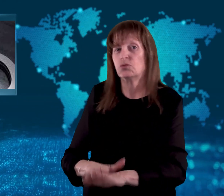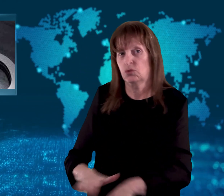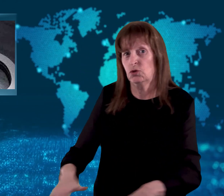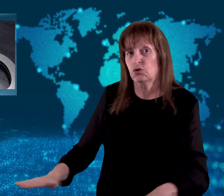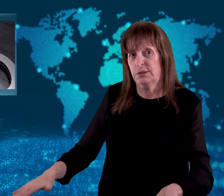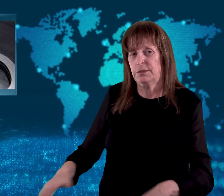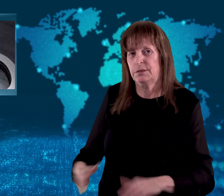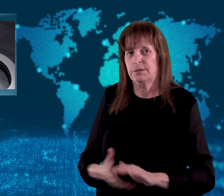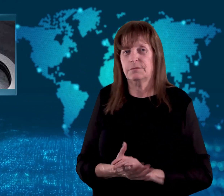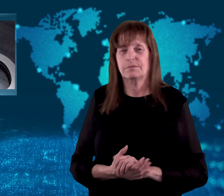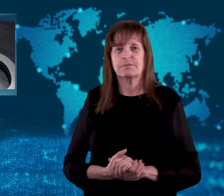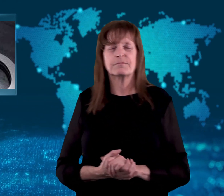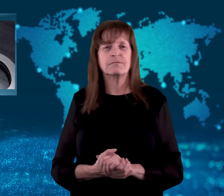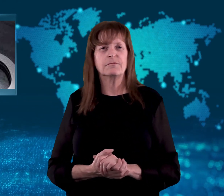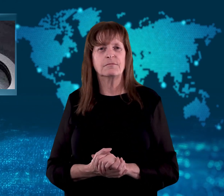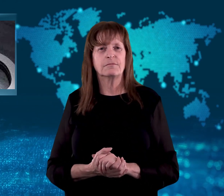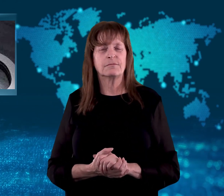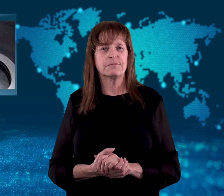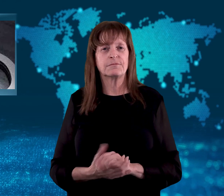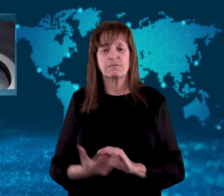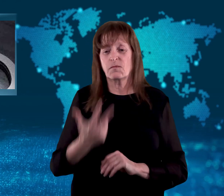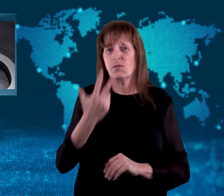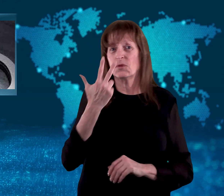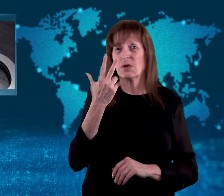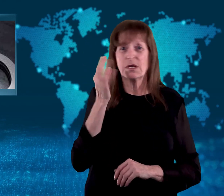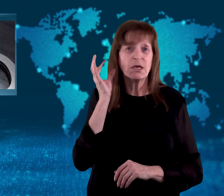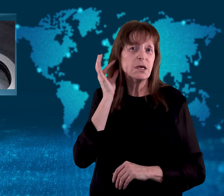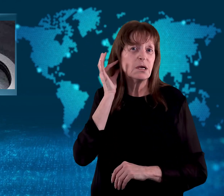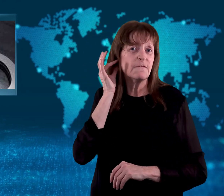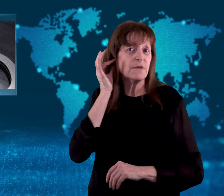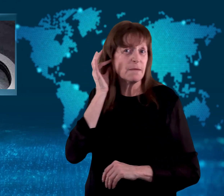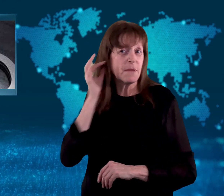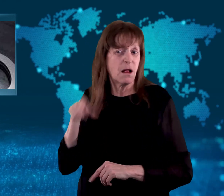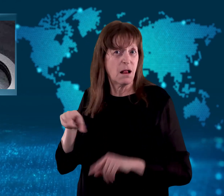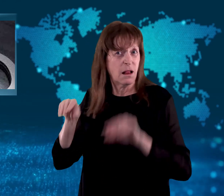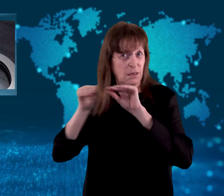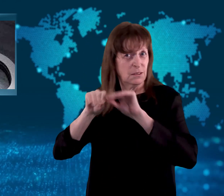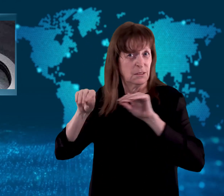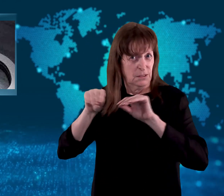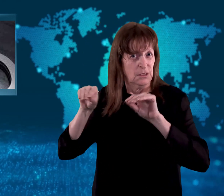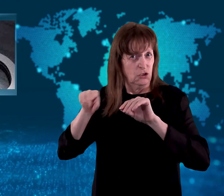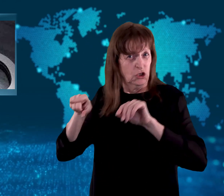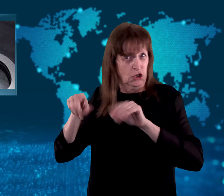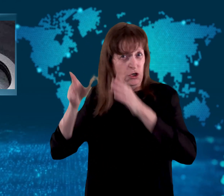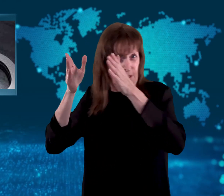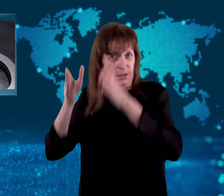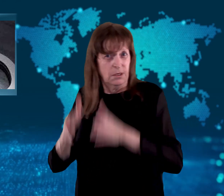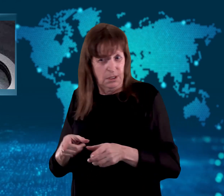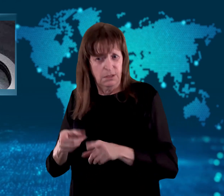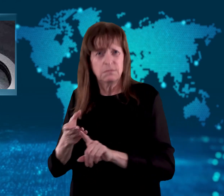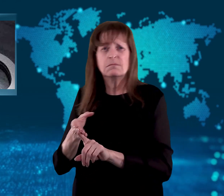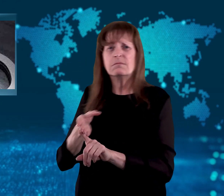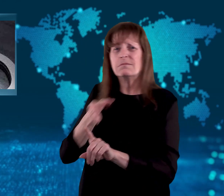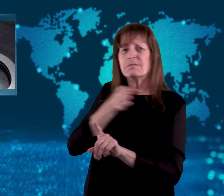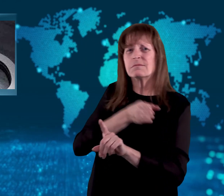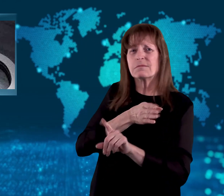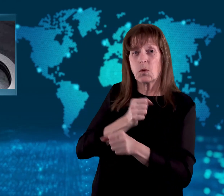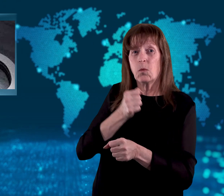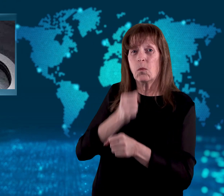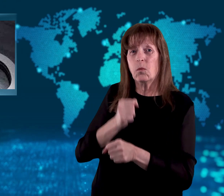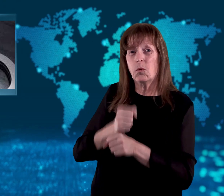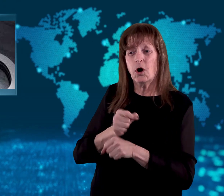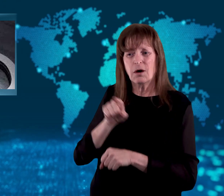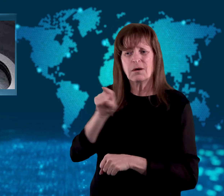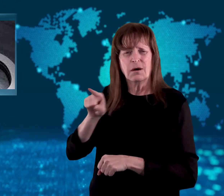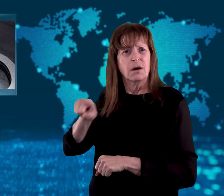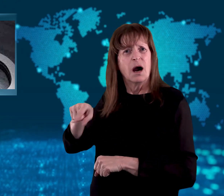Three female teachers who previously worked at a nursery school in central